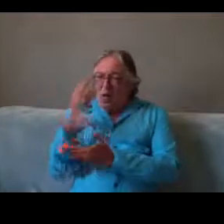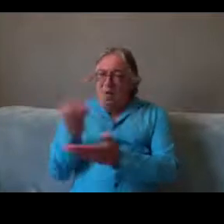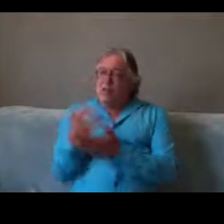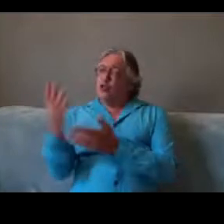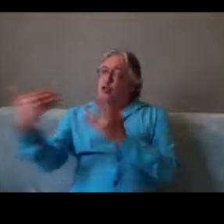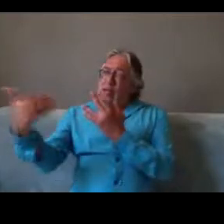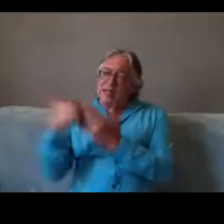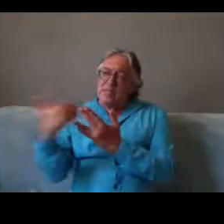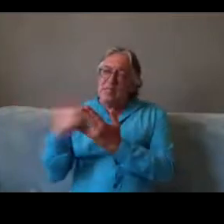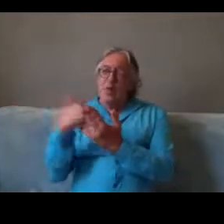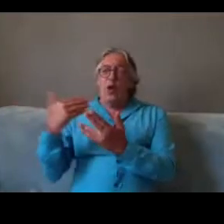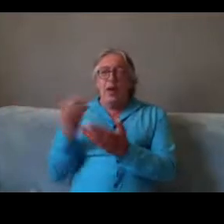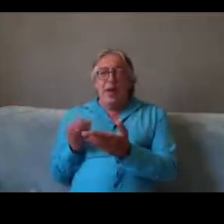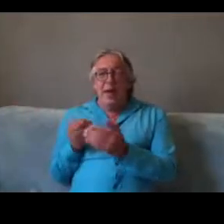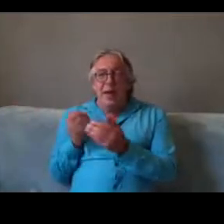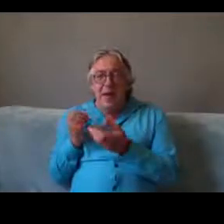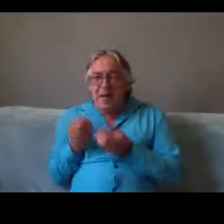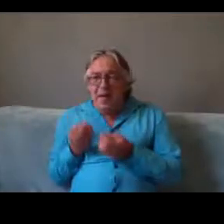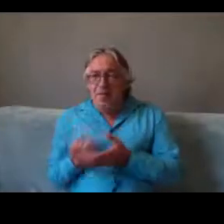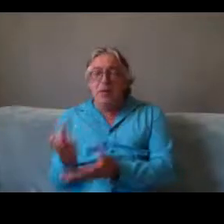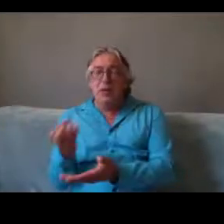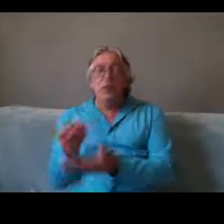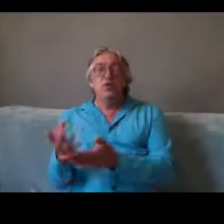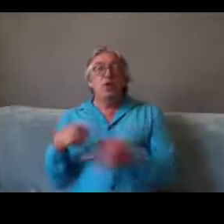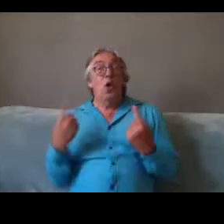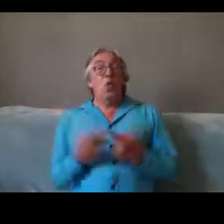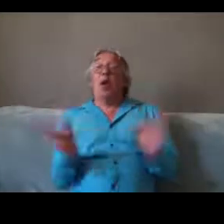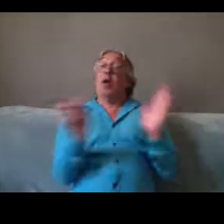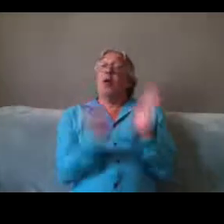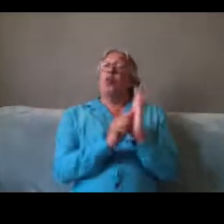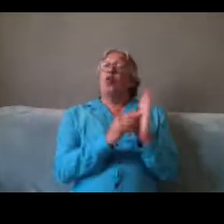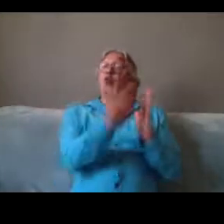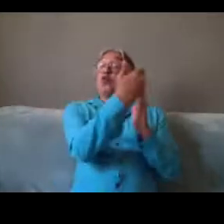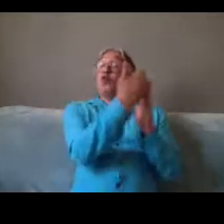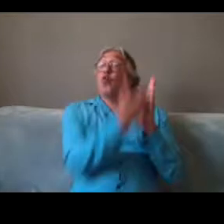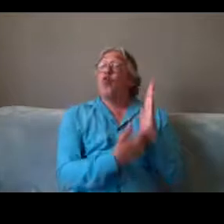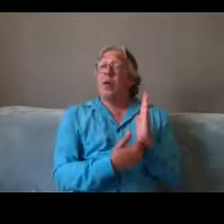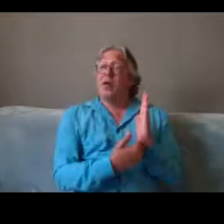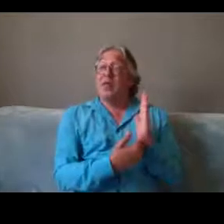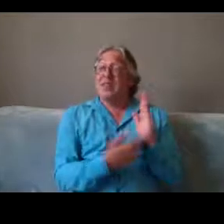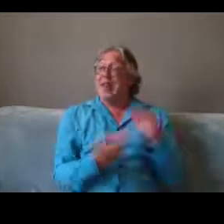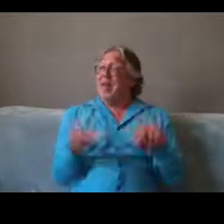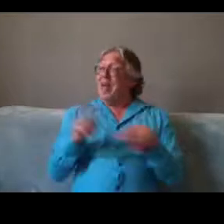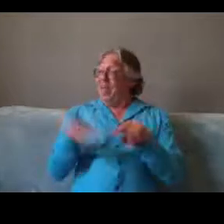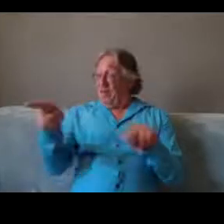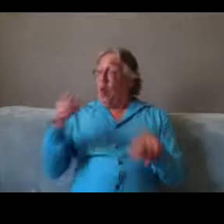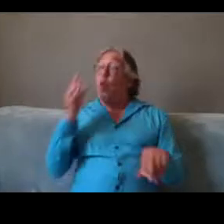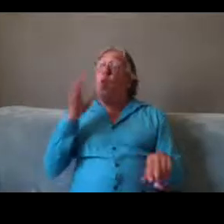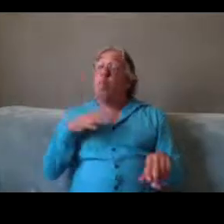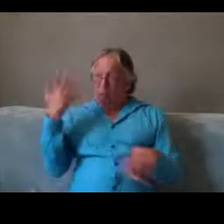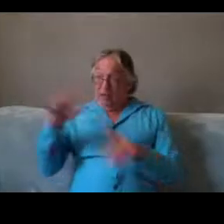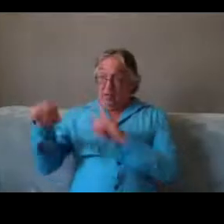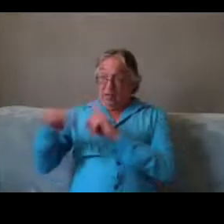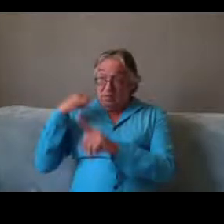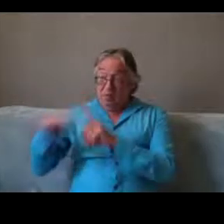I'm done. And I think we'll have time for questions and feedback afterwards. Thank you very much.